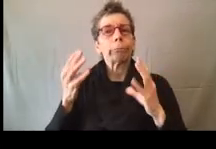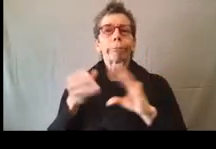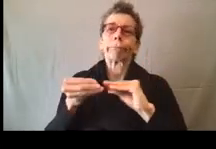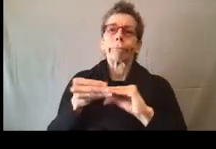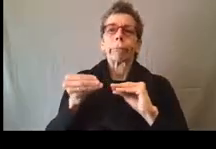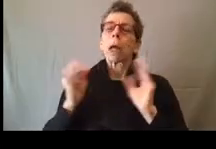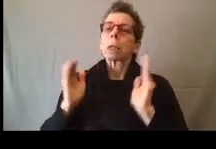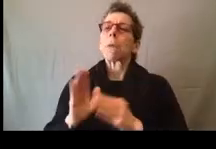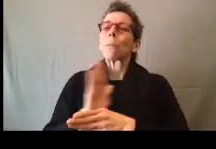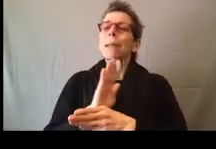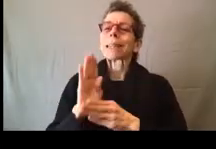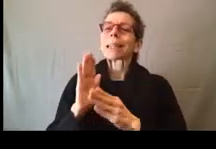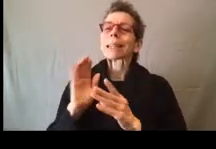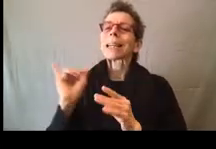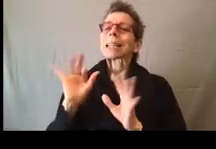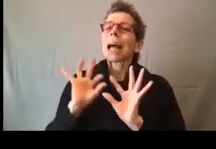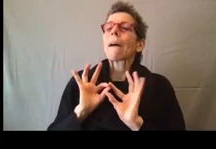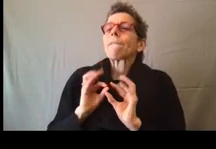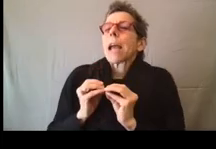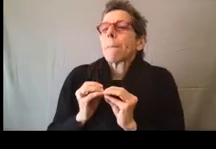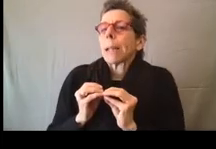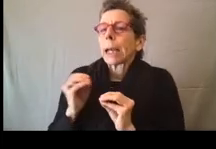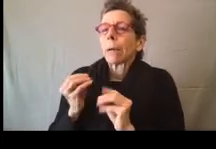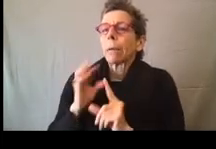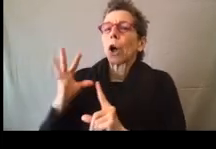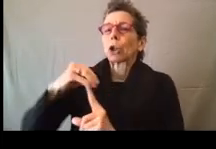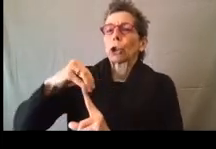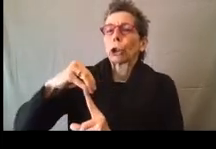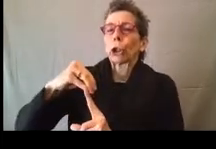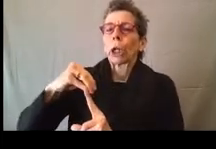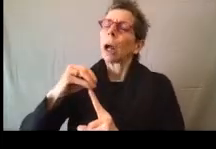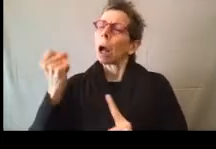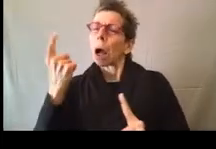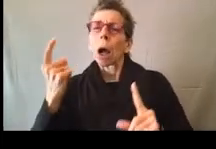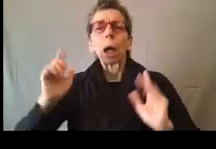as small business workplace. Often comments like: We are like family, we just want to